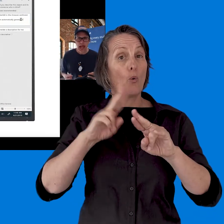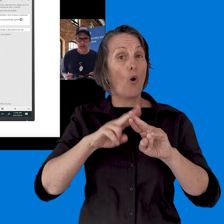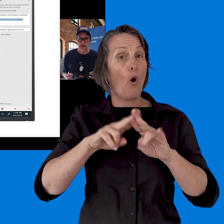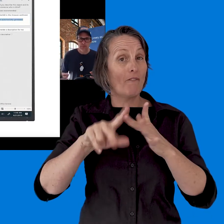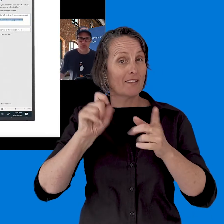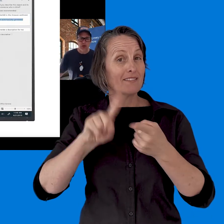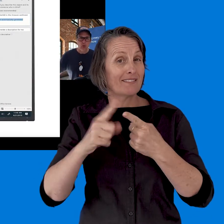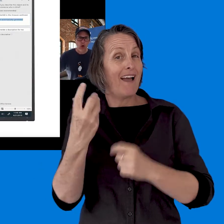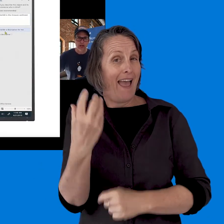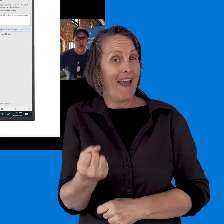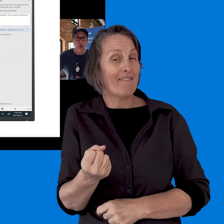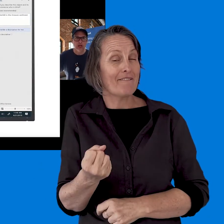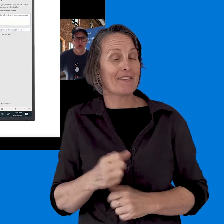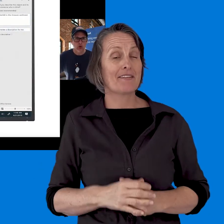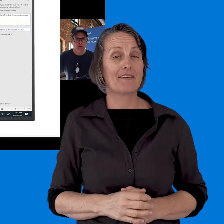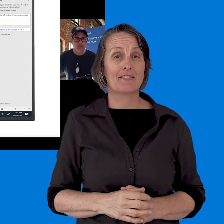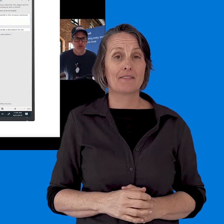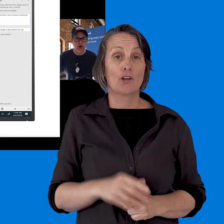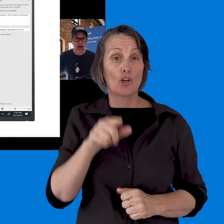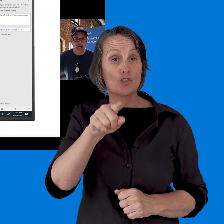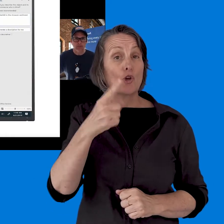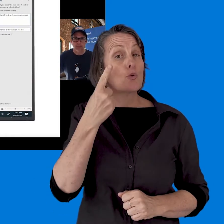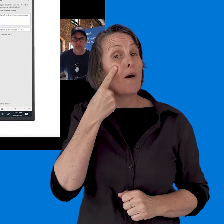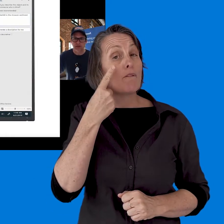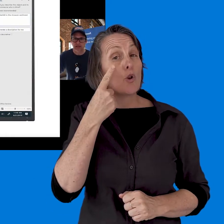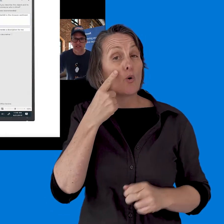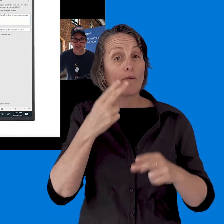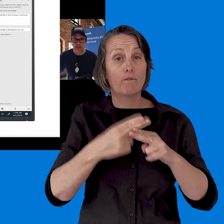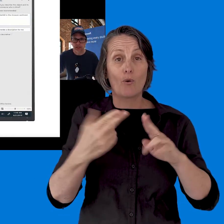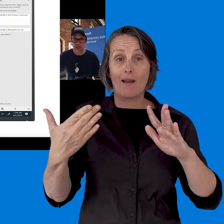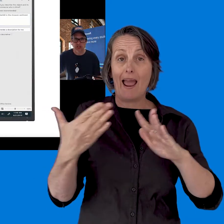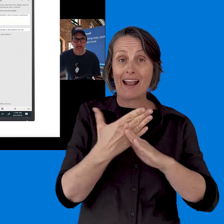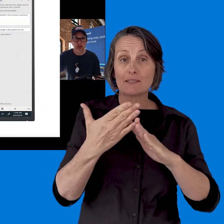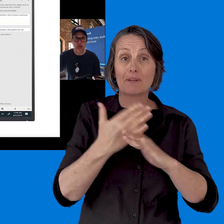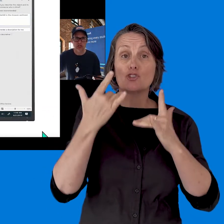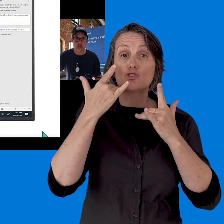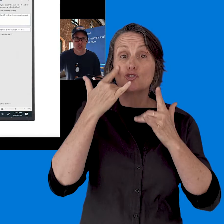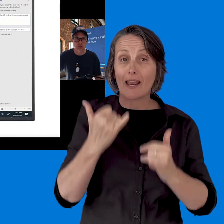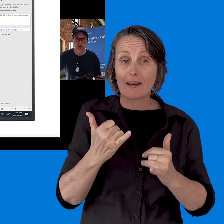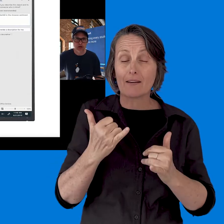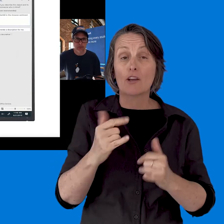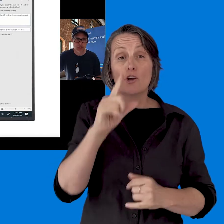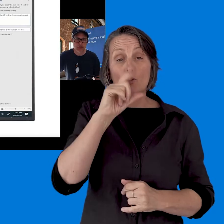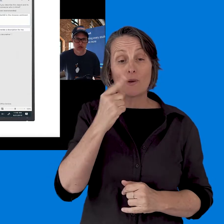And when you look for the accessibility checker, you can search for it up here,